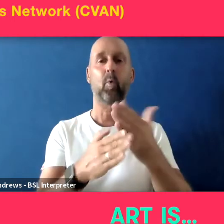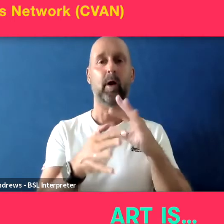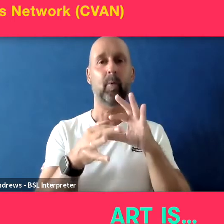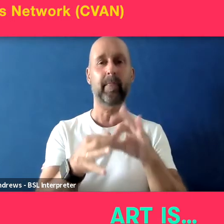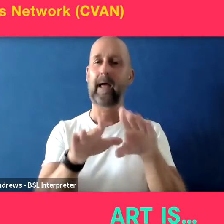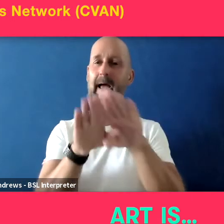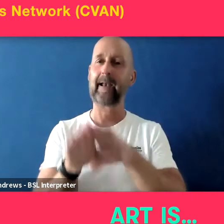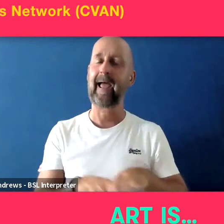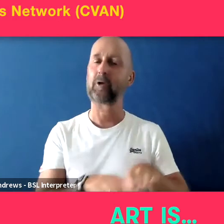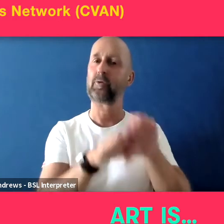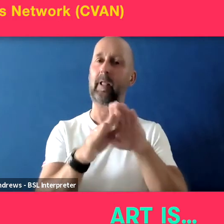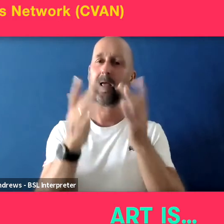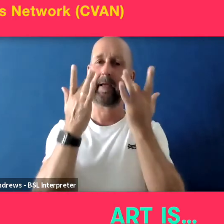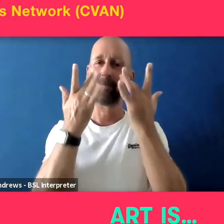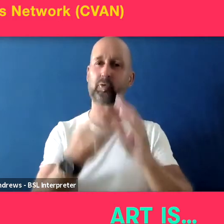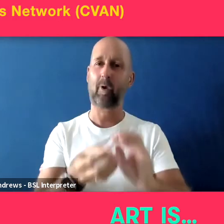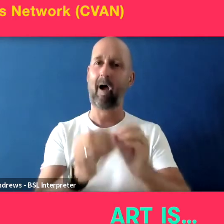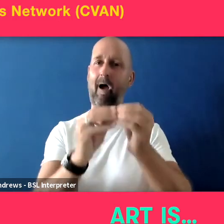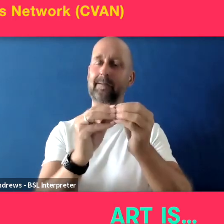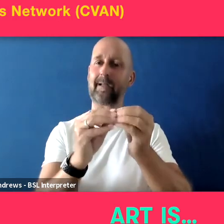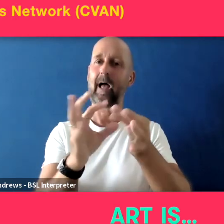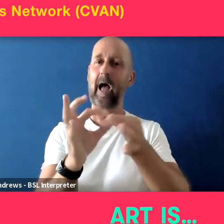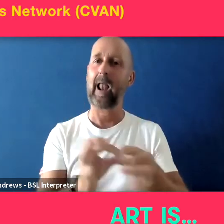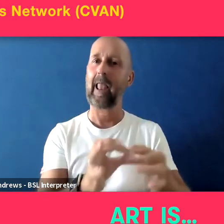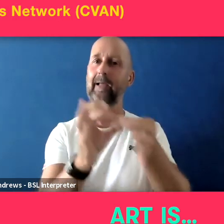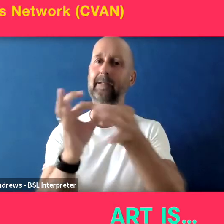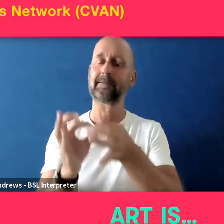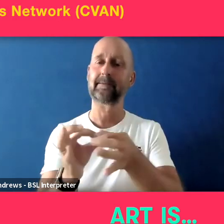alliance to bring together a value case for our art form.